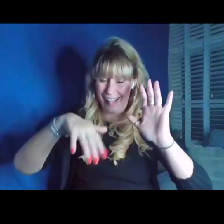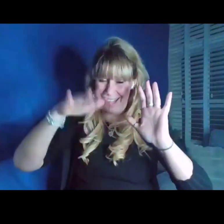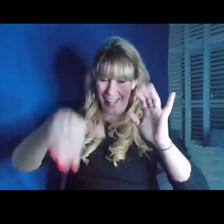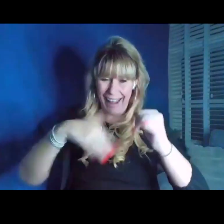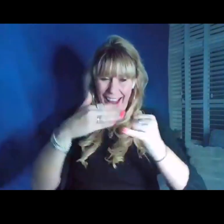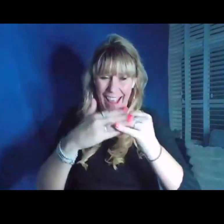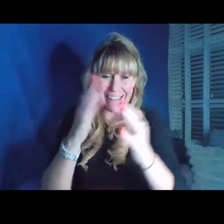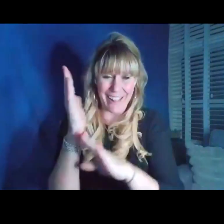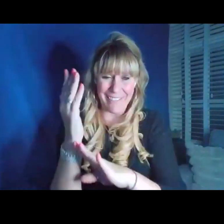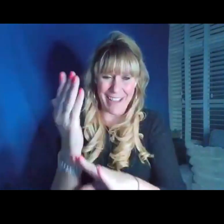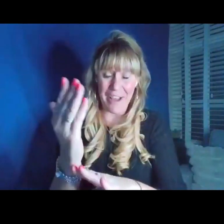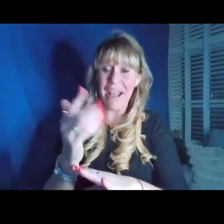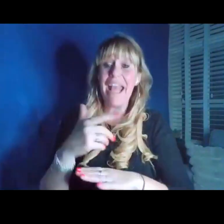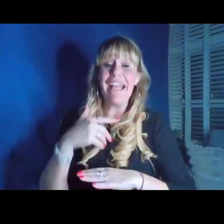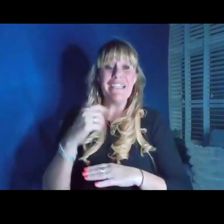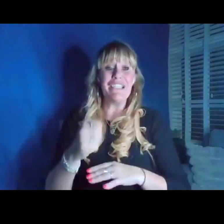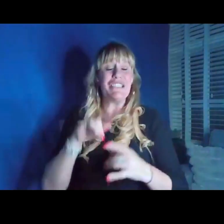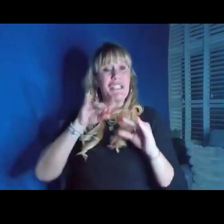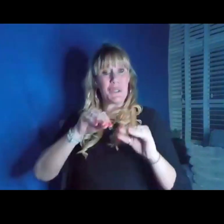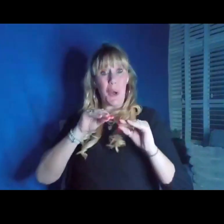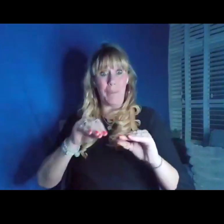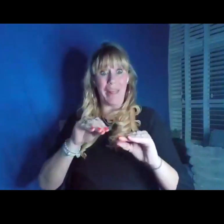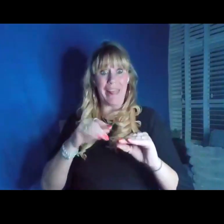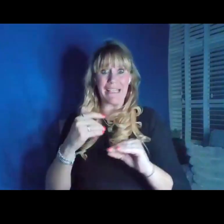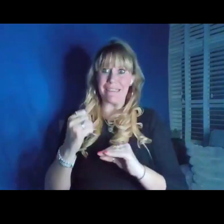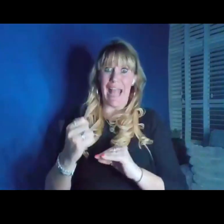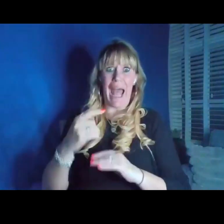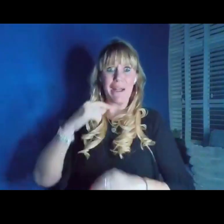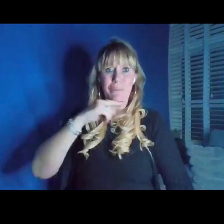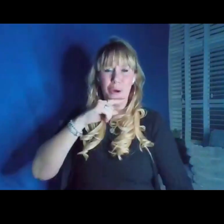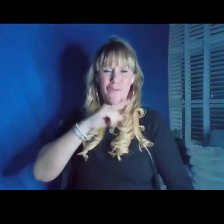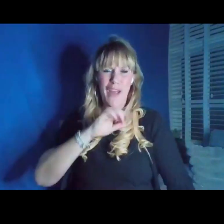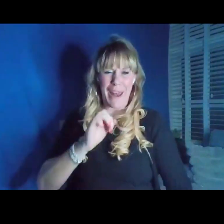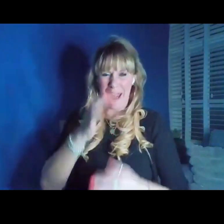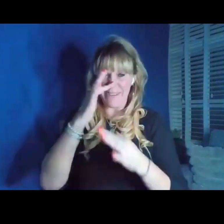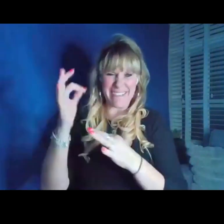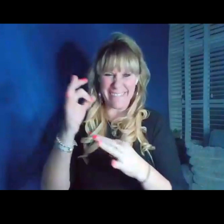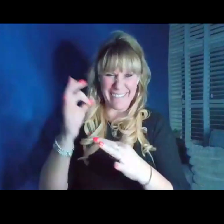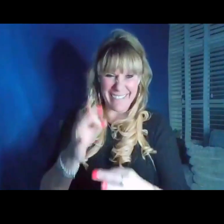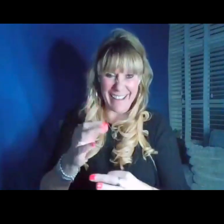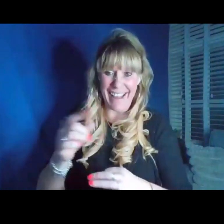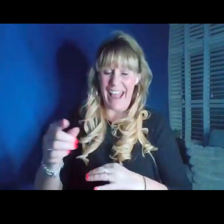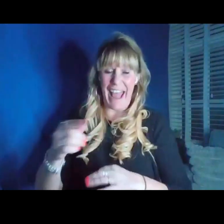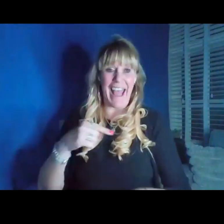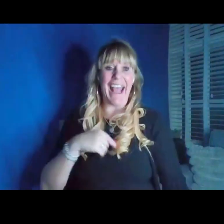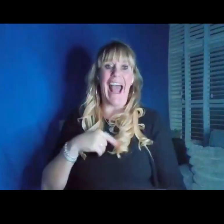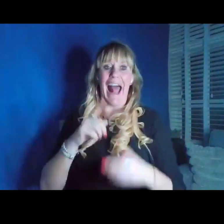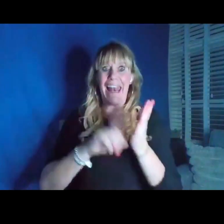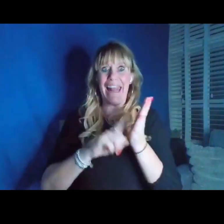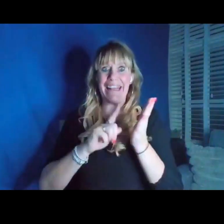She had a boyfriend he was keen, Linda sexy teenage dream, Linda who was 17.